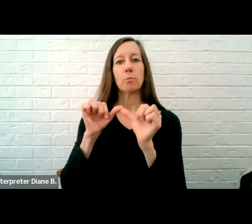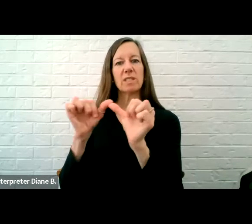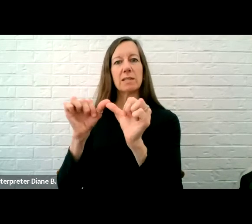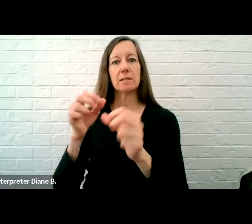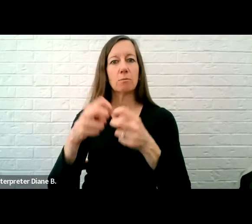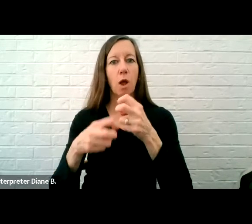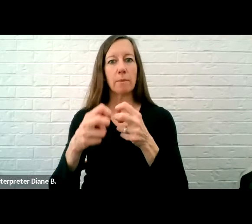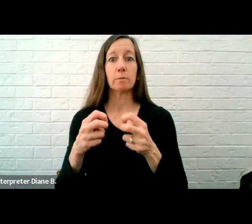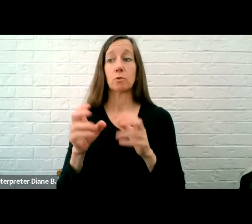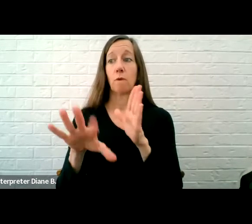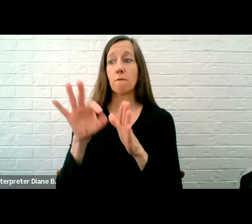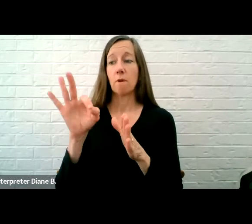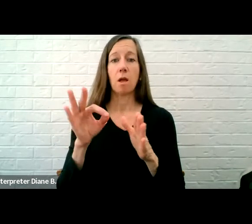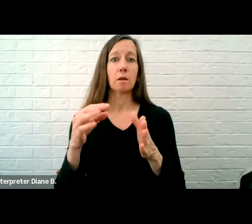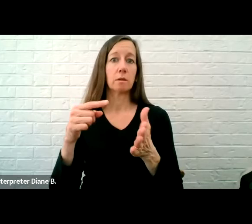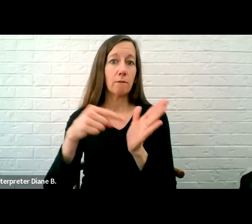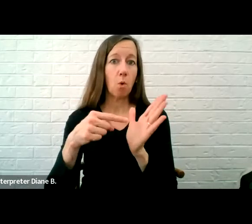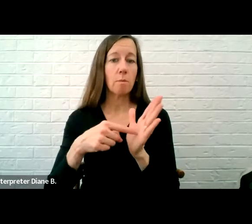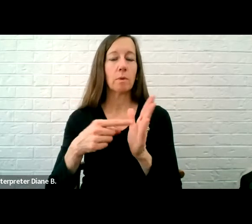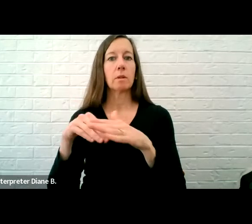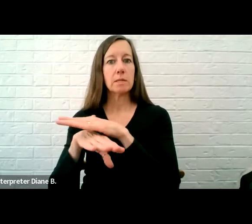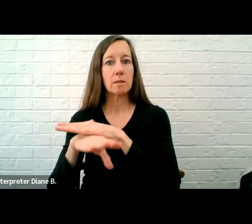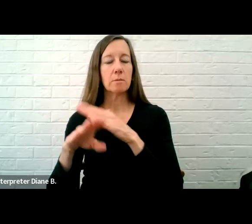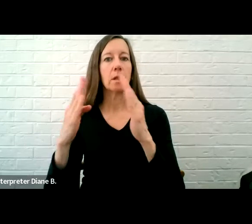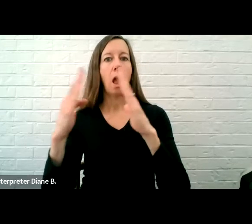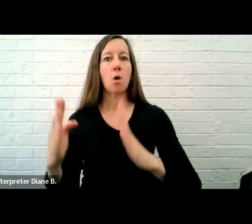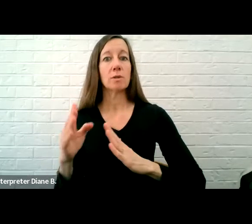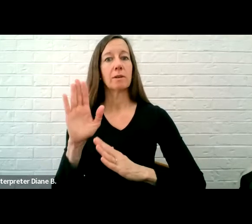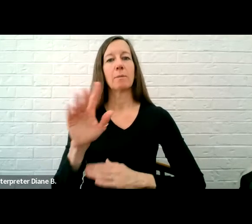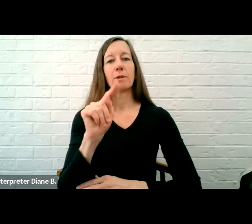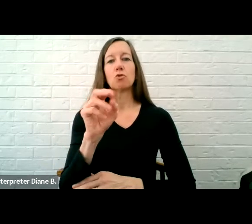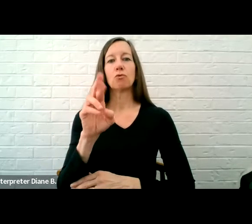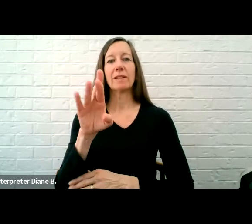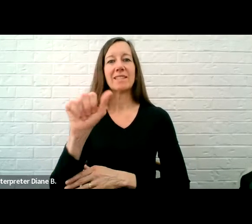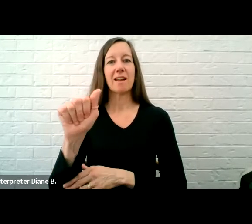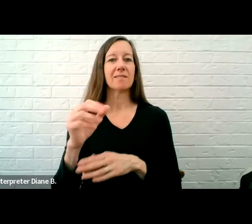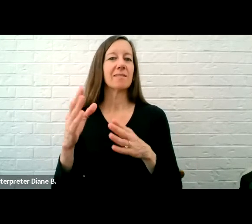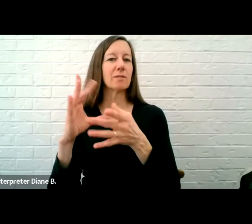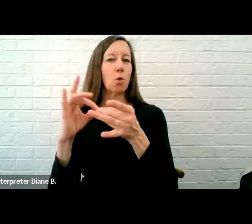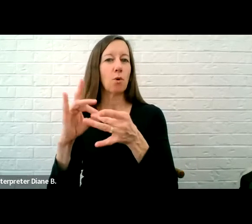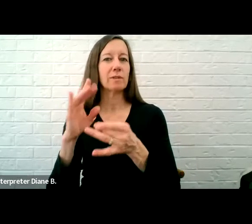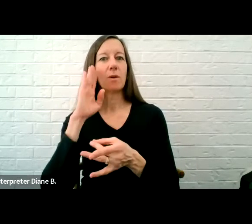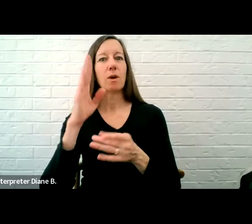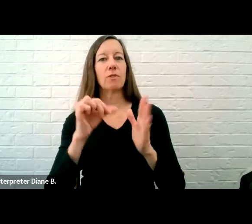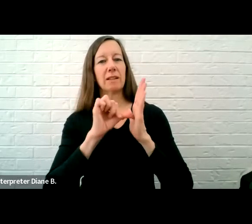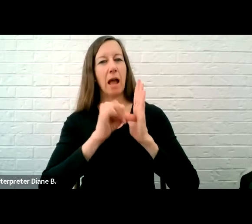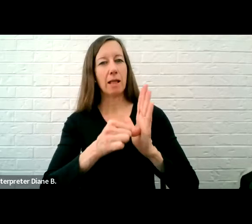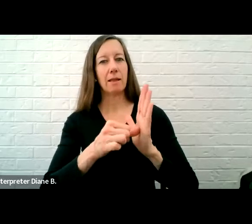Teresa's stories and the stories that she brought forth from others. Really highlighted the challenges that exist across our nation. Next slide, please.